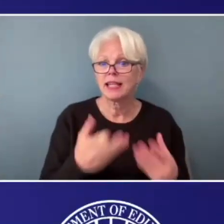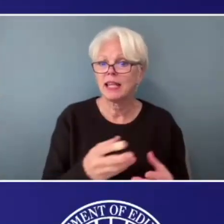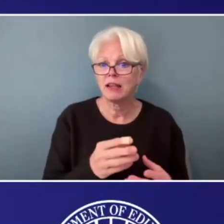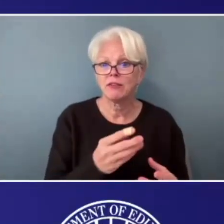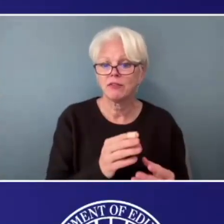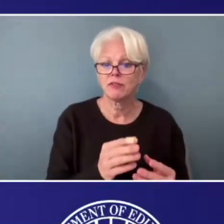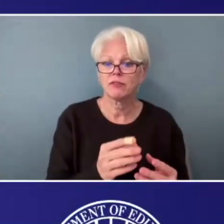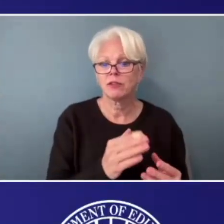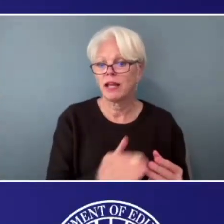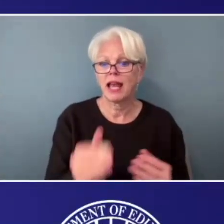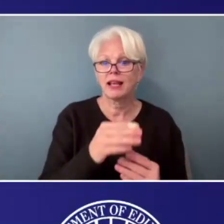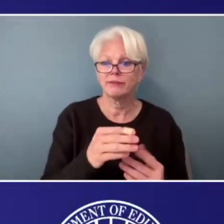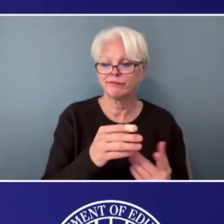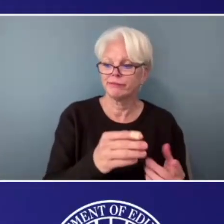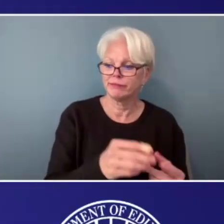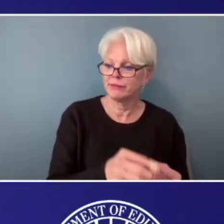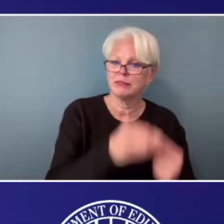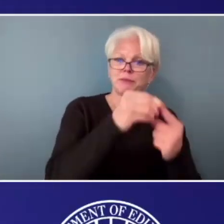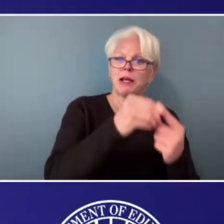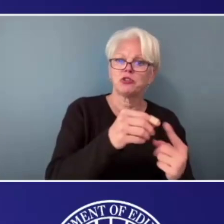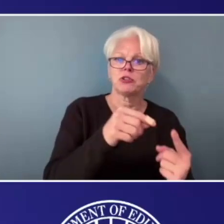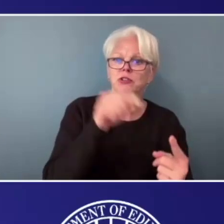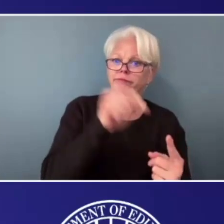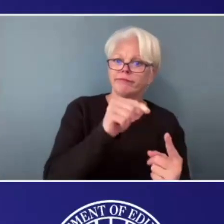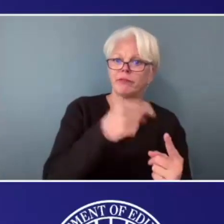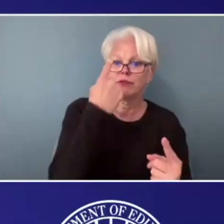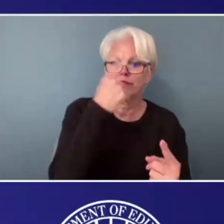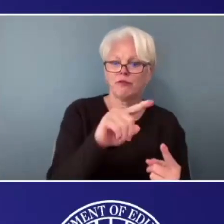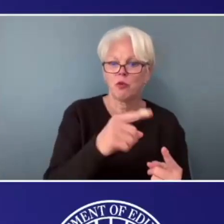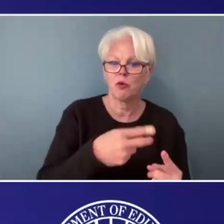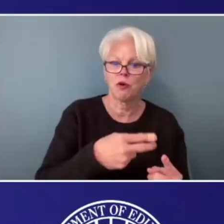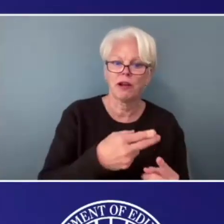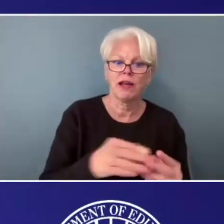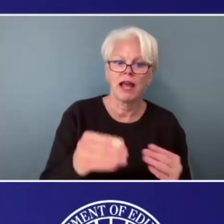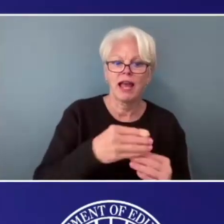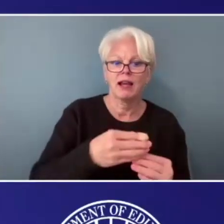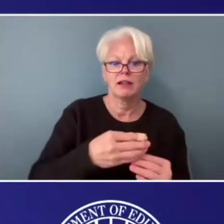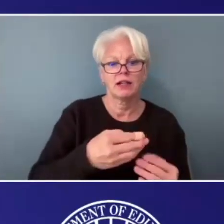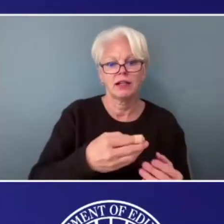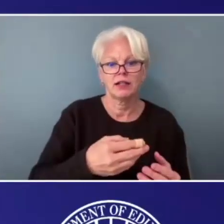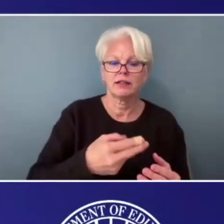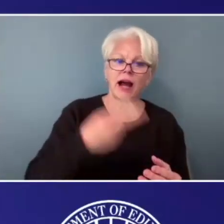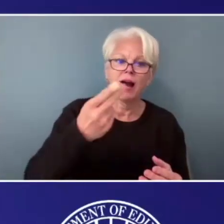programs, nor authorize the Secretary to designate such high-cost programs going